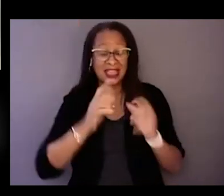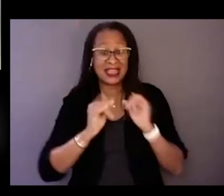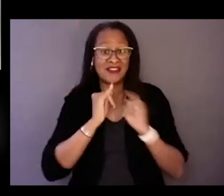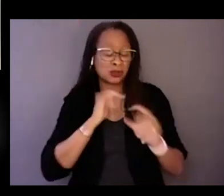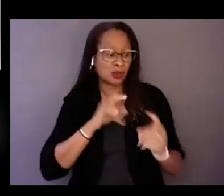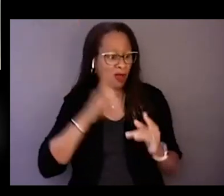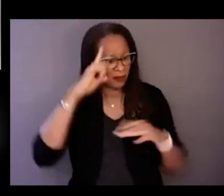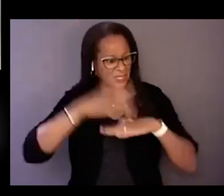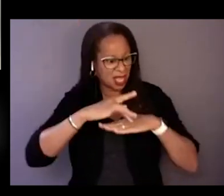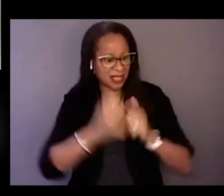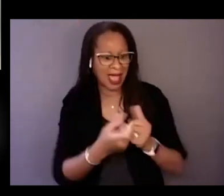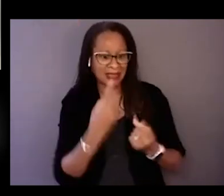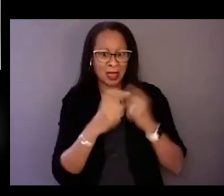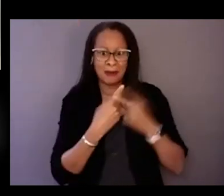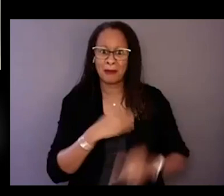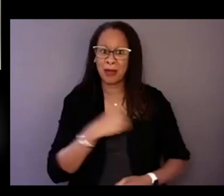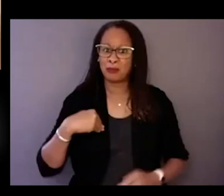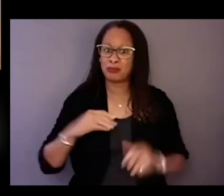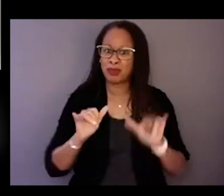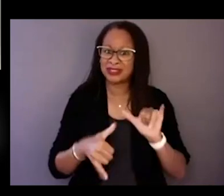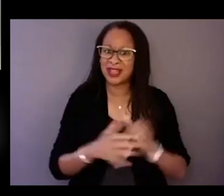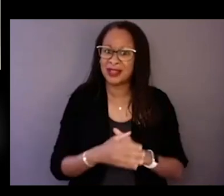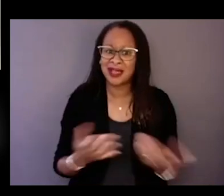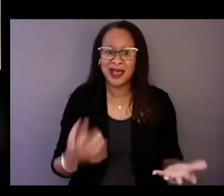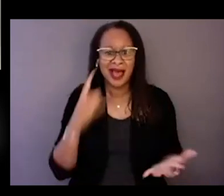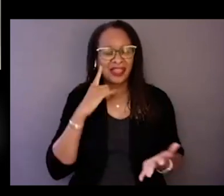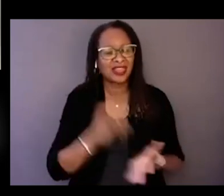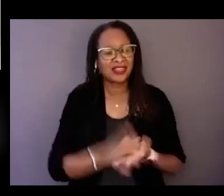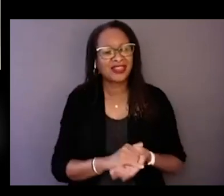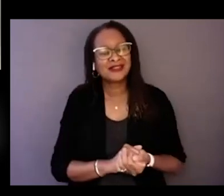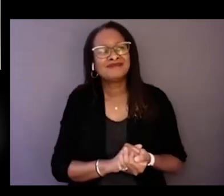And I think that's extremely unusual